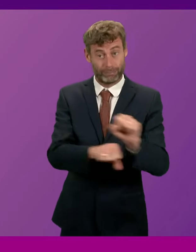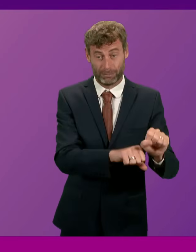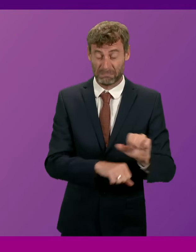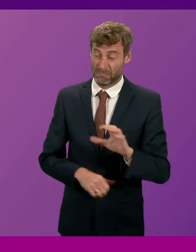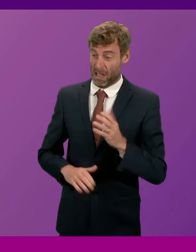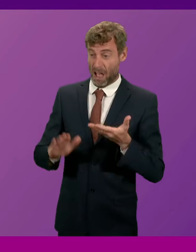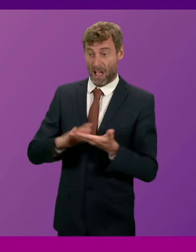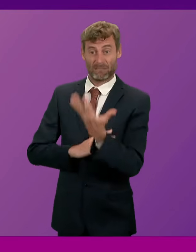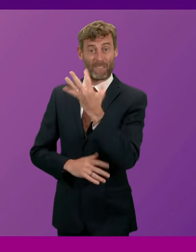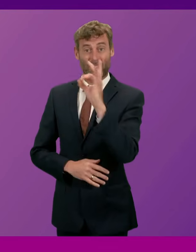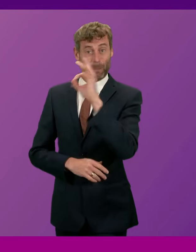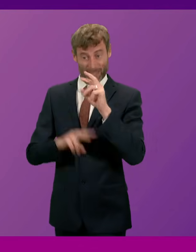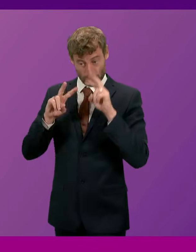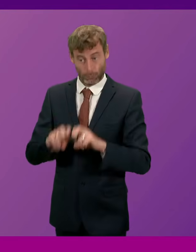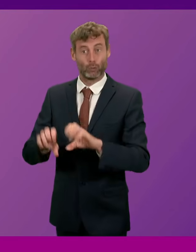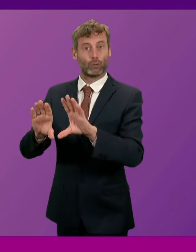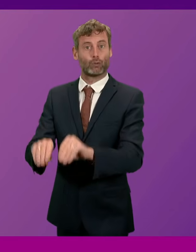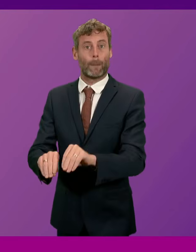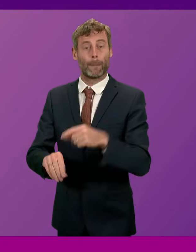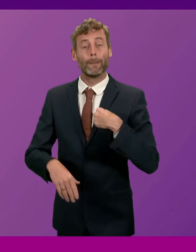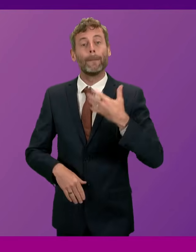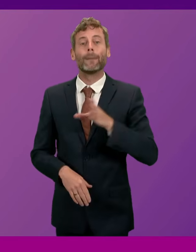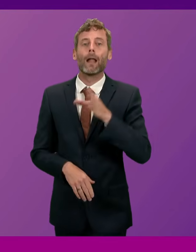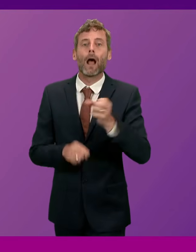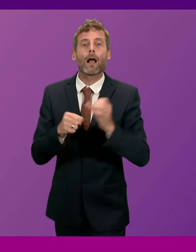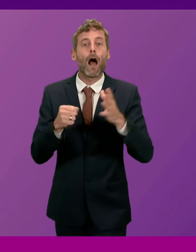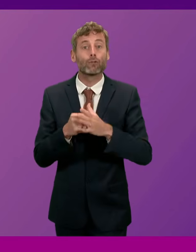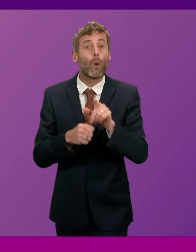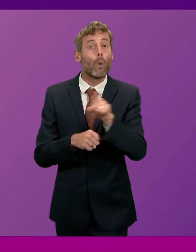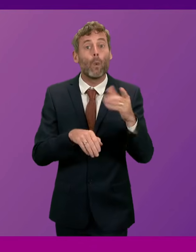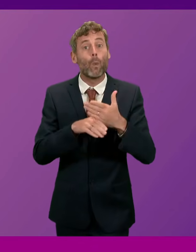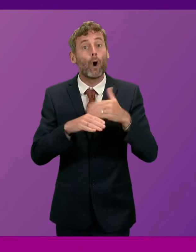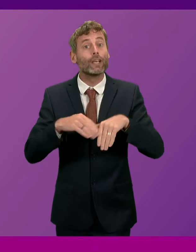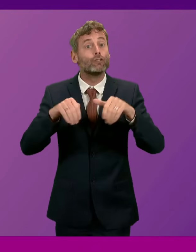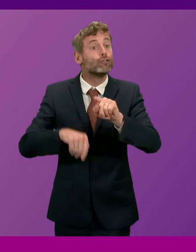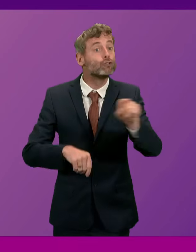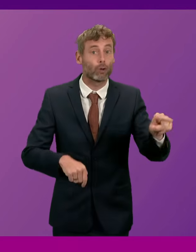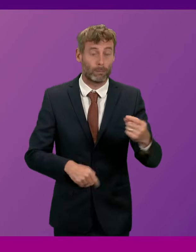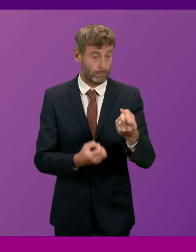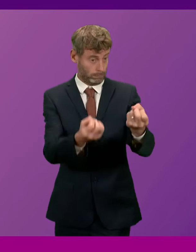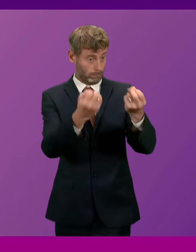I spoke to shop workers in Glasgow yesterday. They told me that, after years of SNP police cuts,